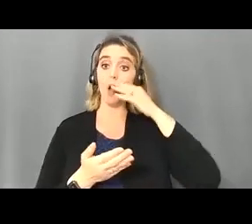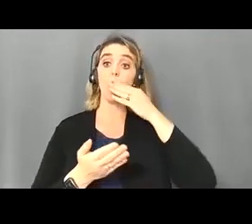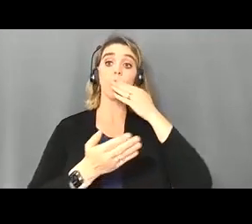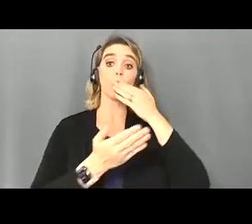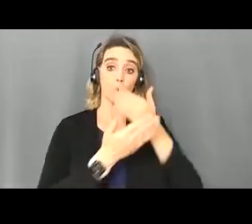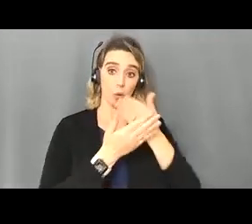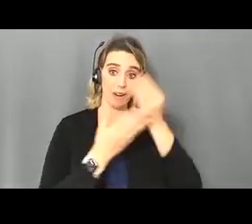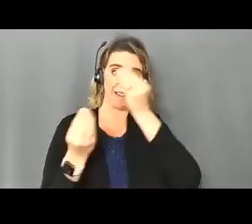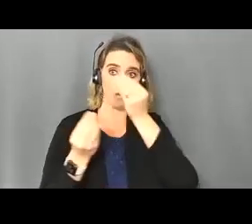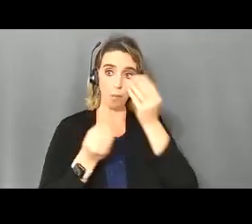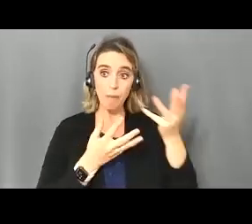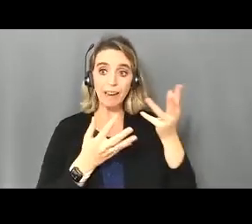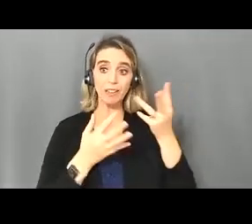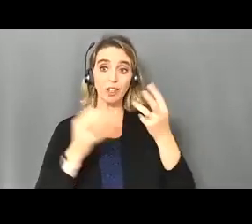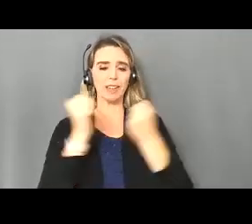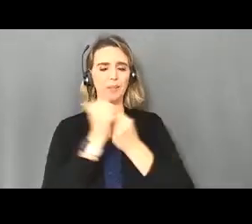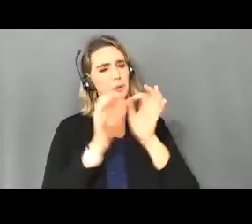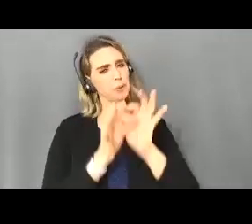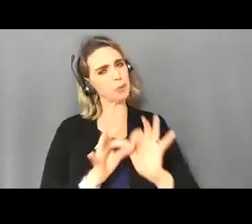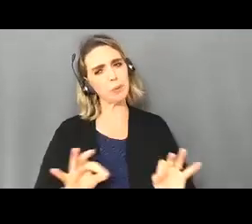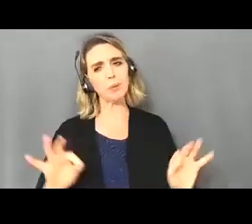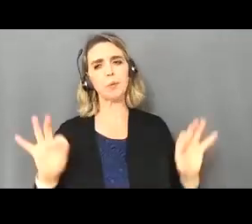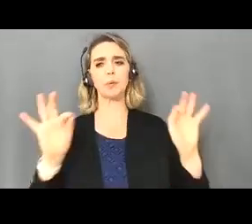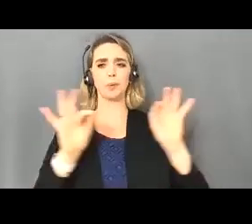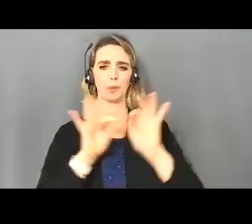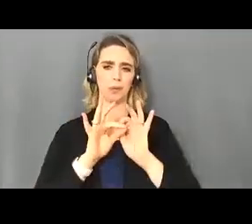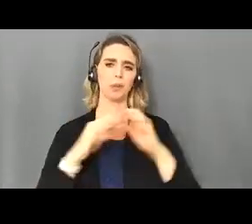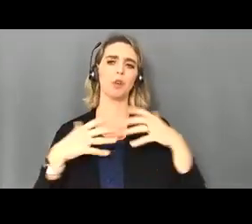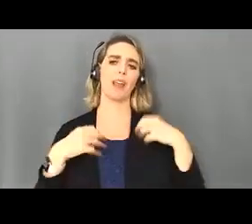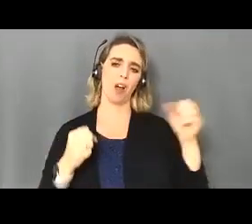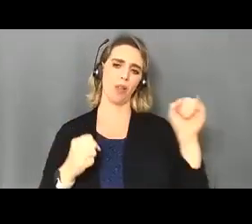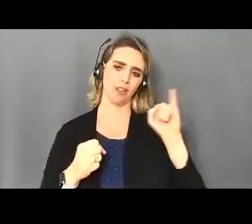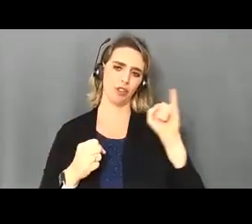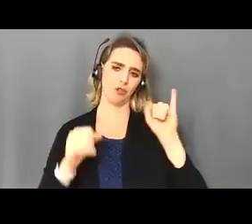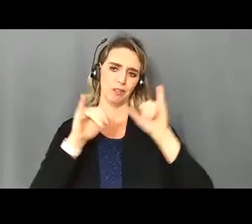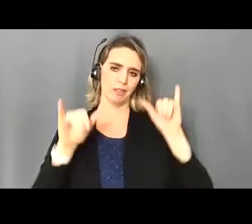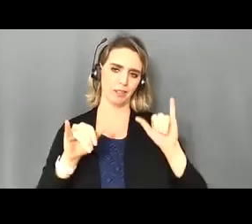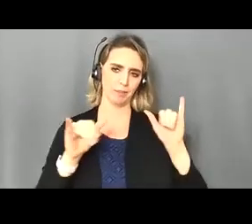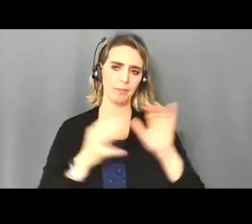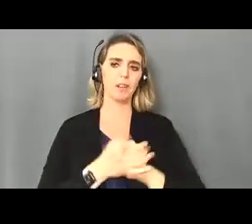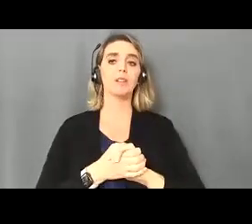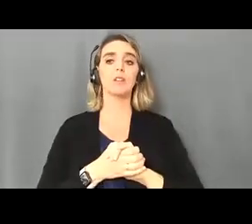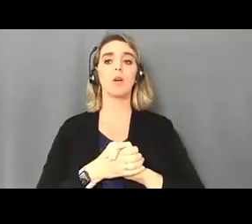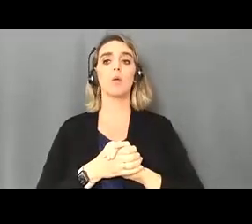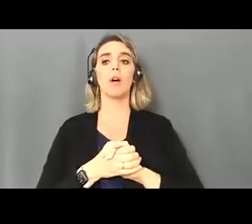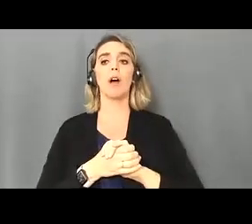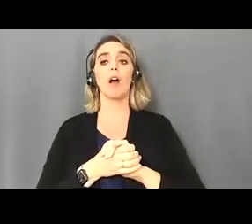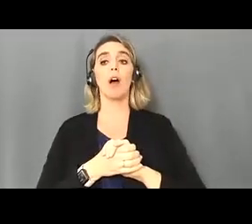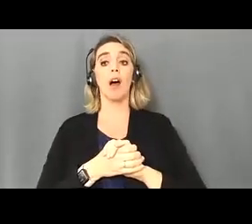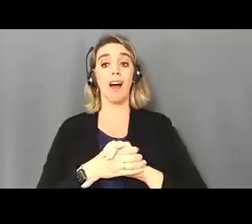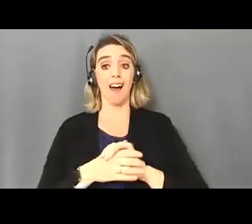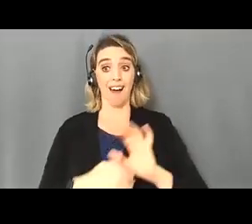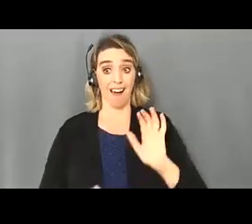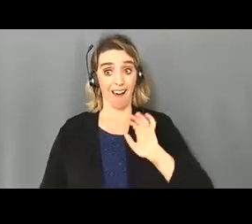is key to navigating the healthcare system. And so we recognize that for our services to be most successful,